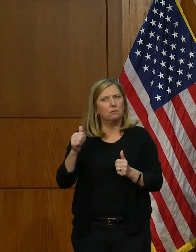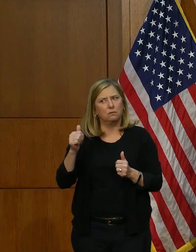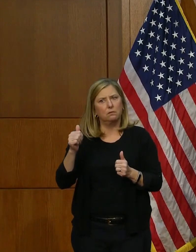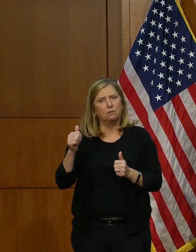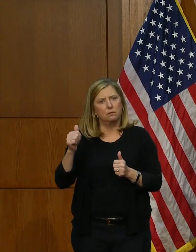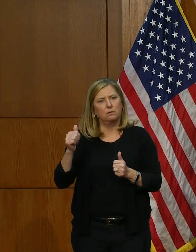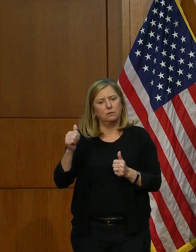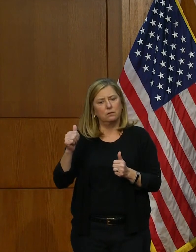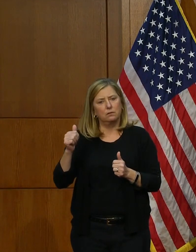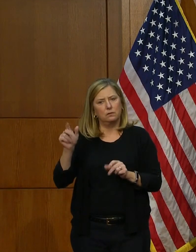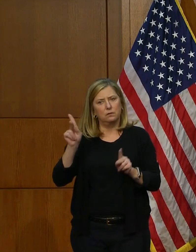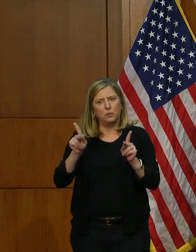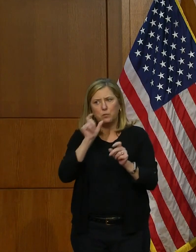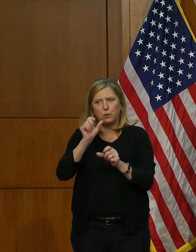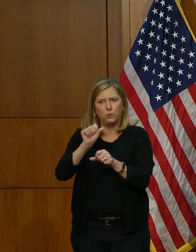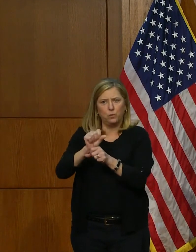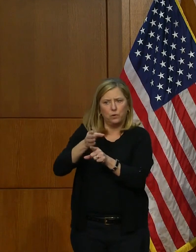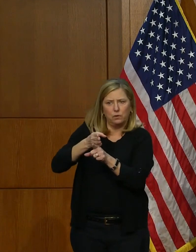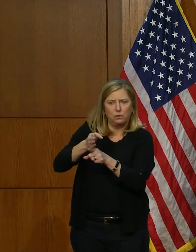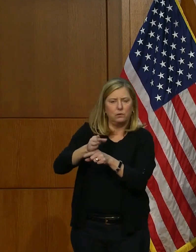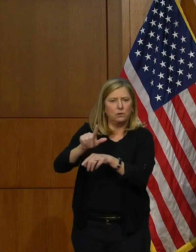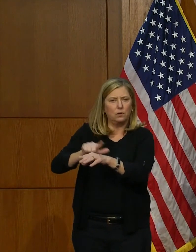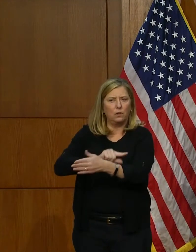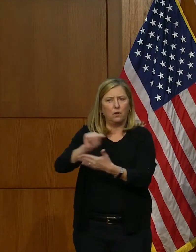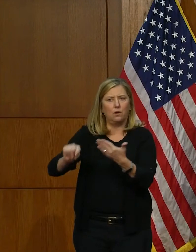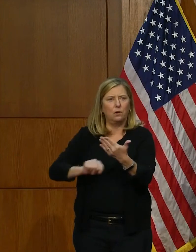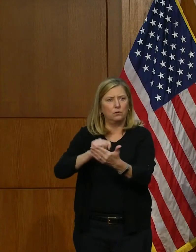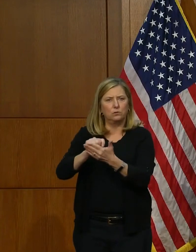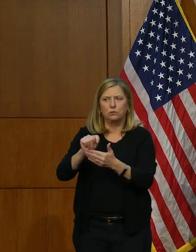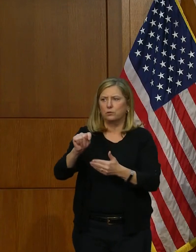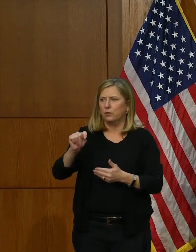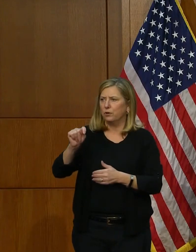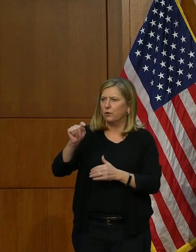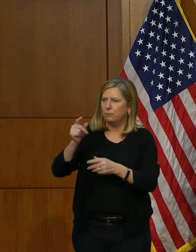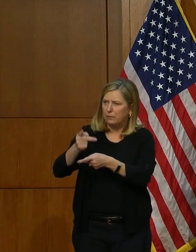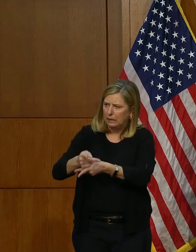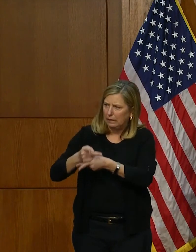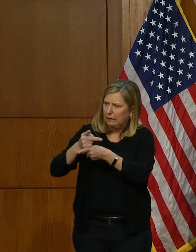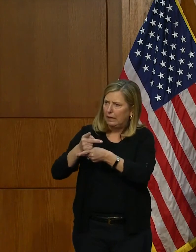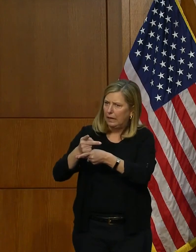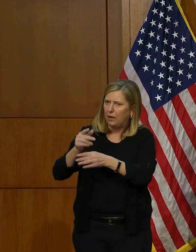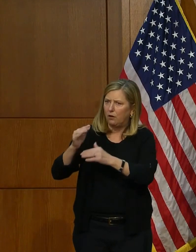QUITE CLOSELY WITH OUR